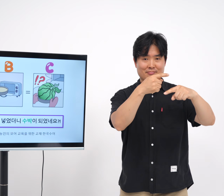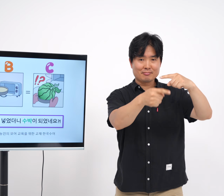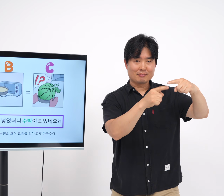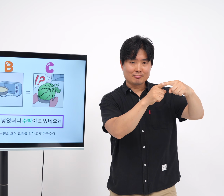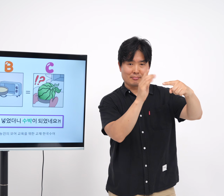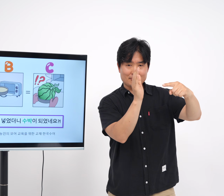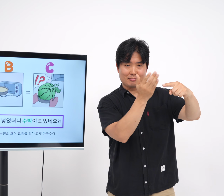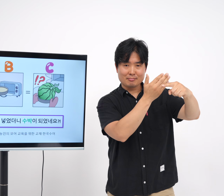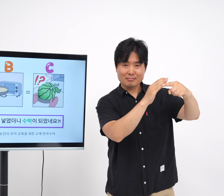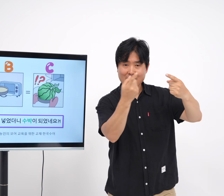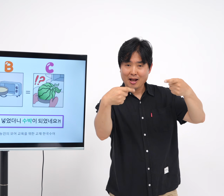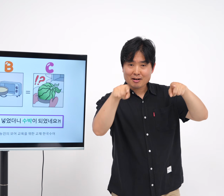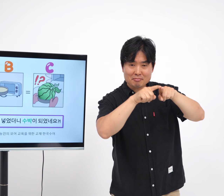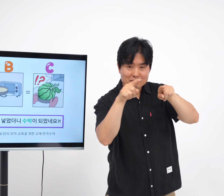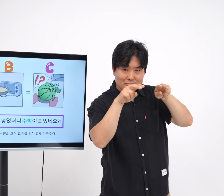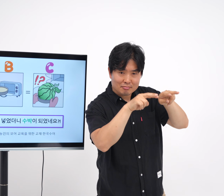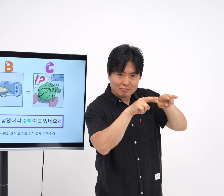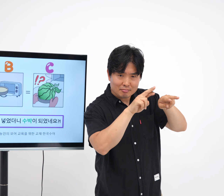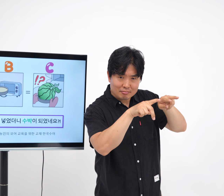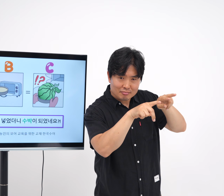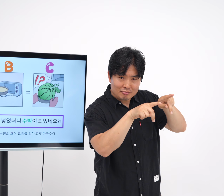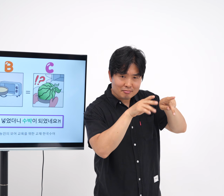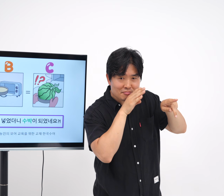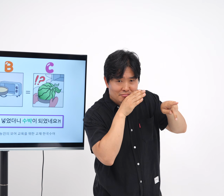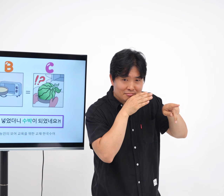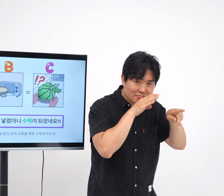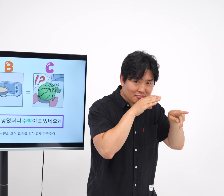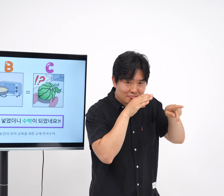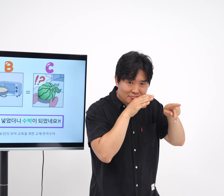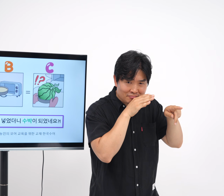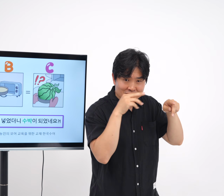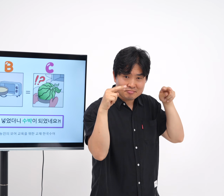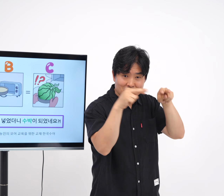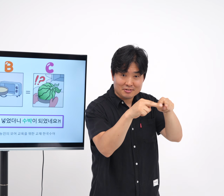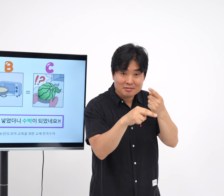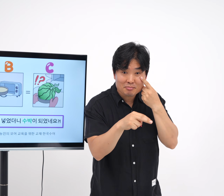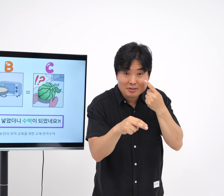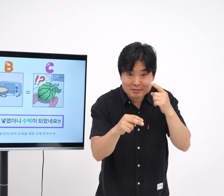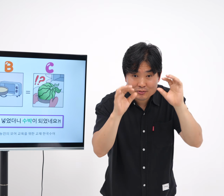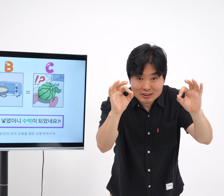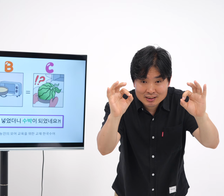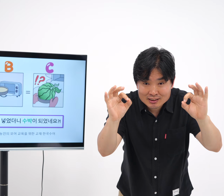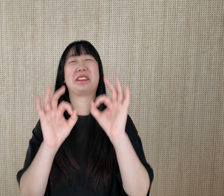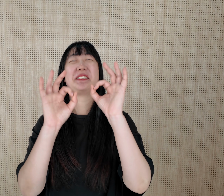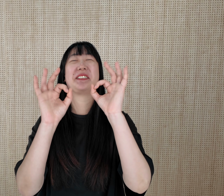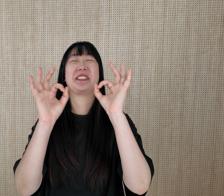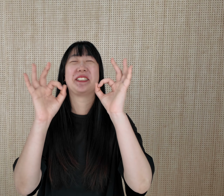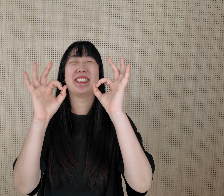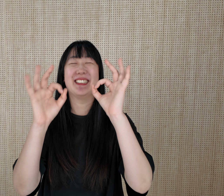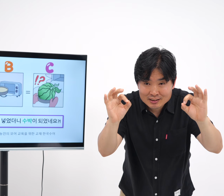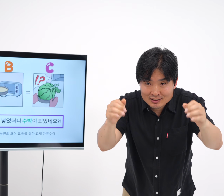Now, let's apply these rules and see together whether or not an idiomatic sign language is appropriate. Yes~